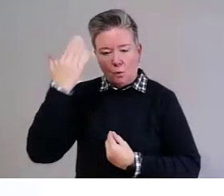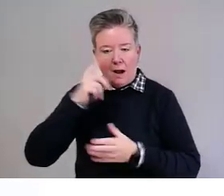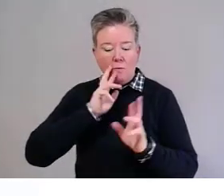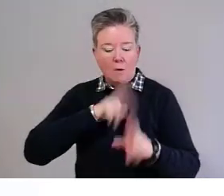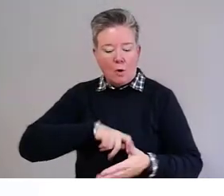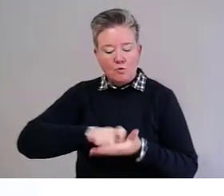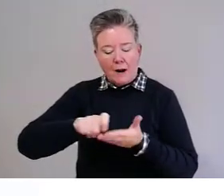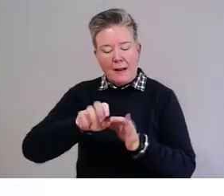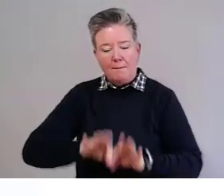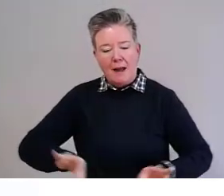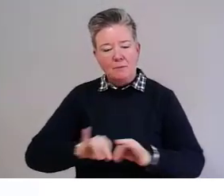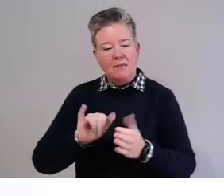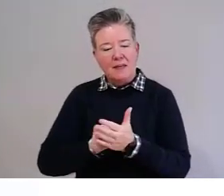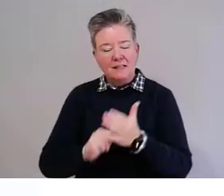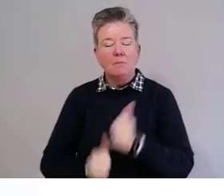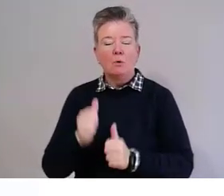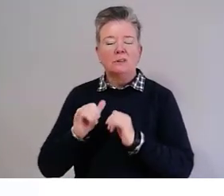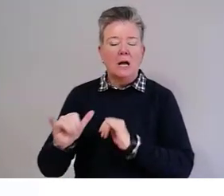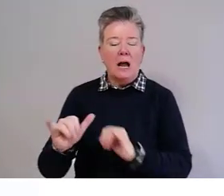but these are some of the most commonly referenced factors